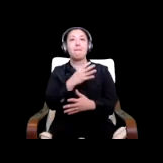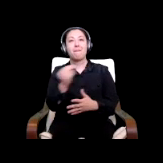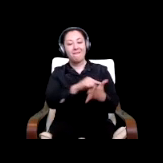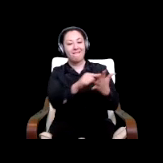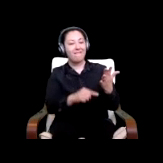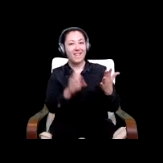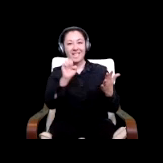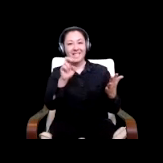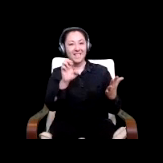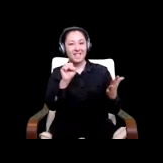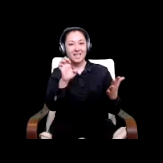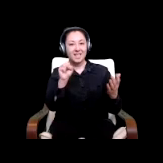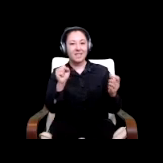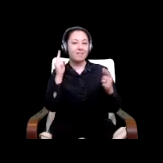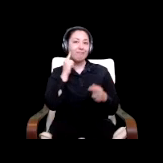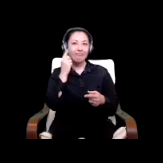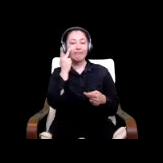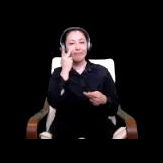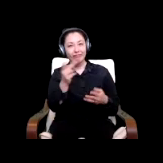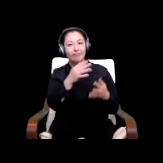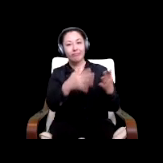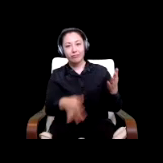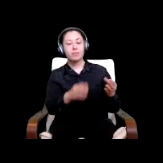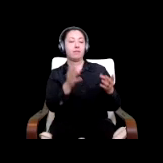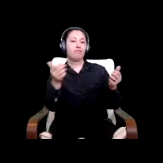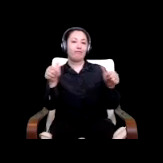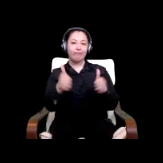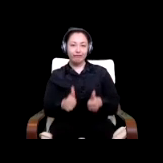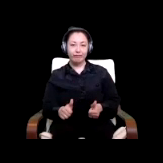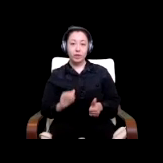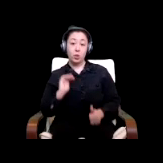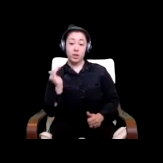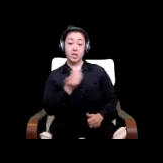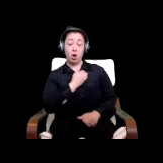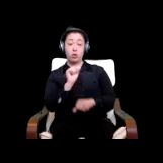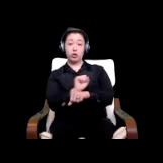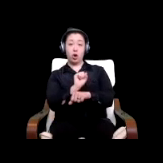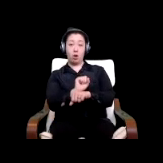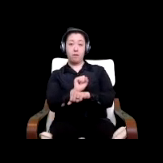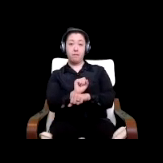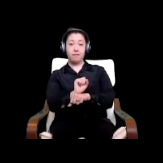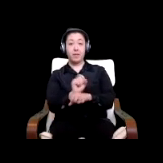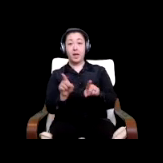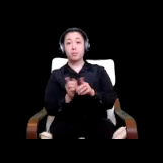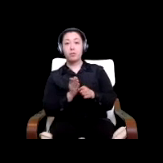It is our job as professionals to provide access to learning opportunities and provide